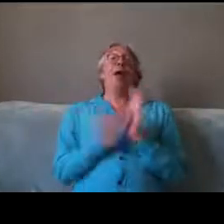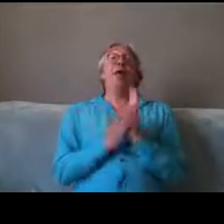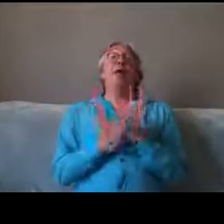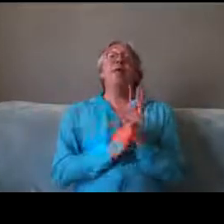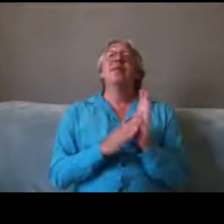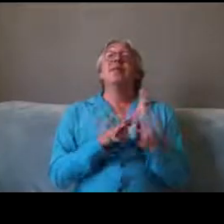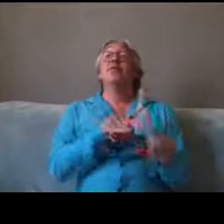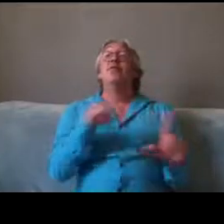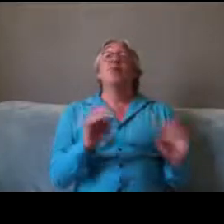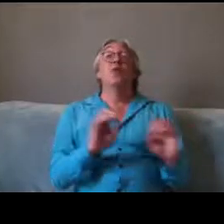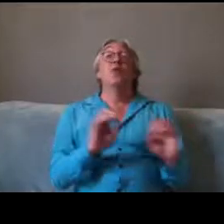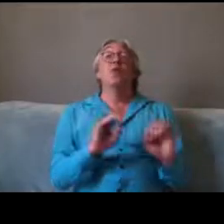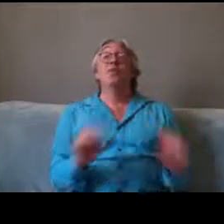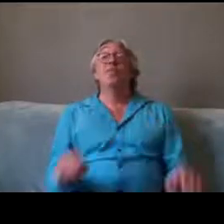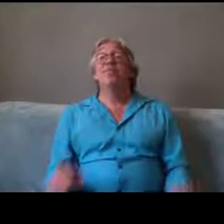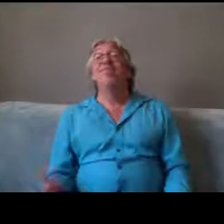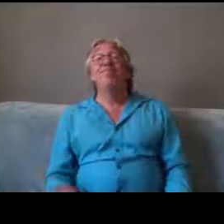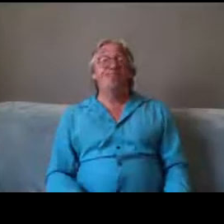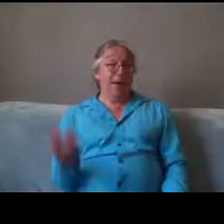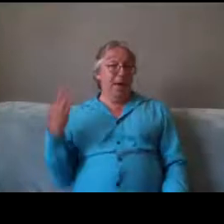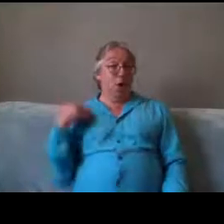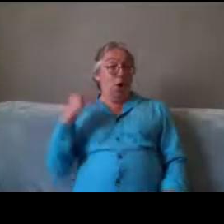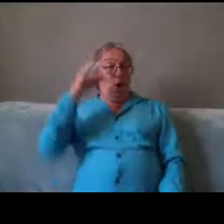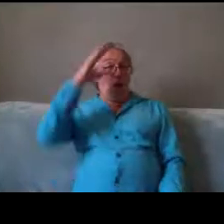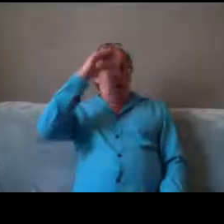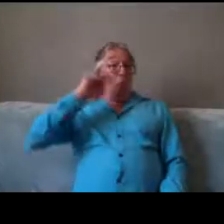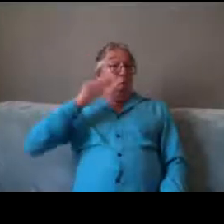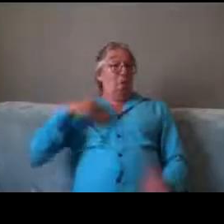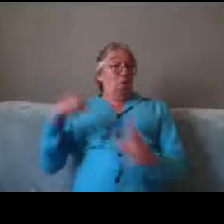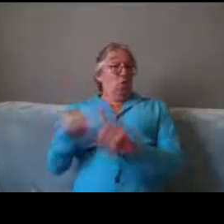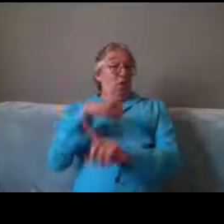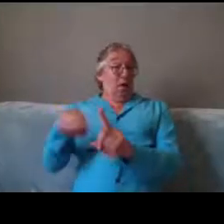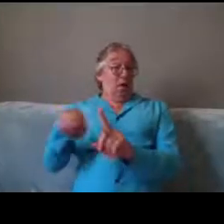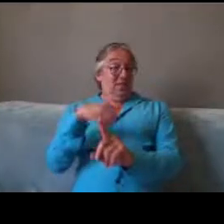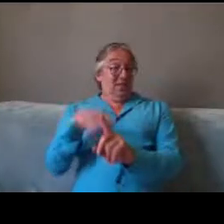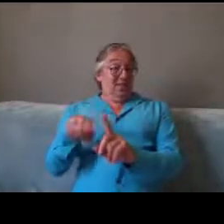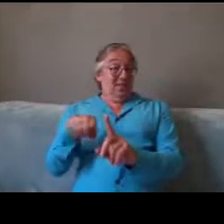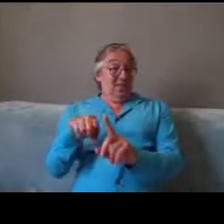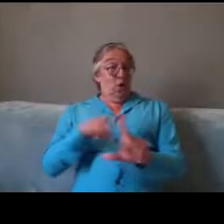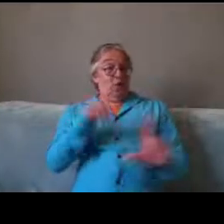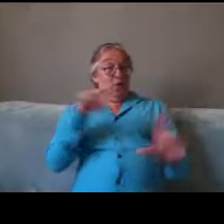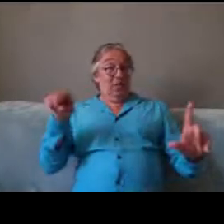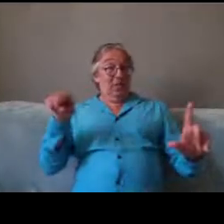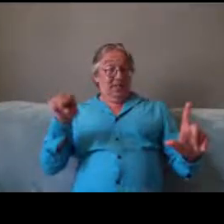and if you have recommendations, ideas, please, send them